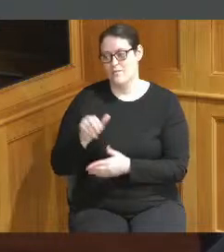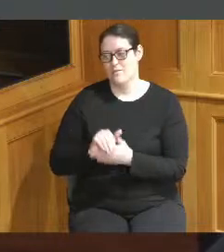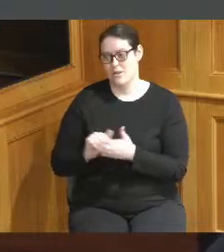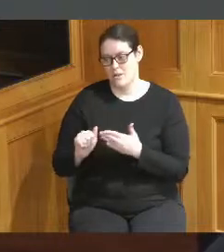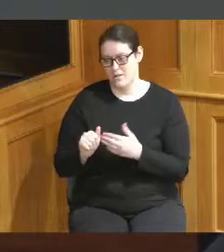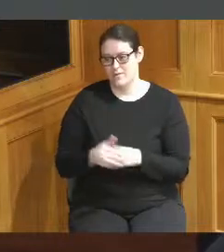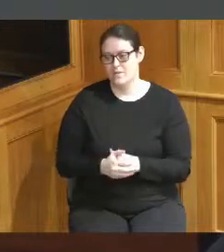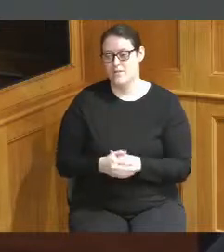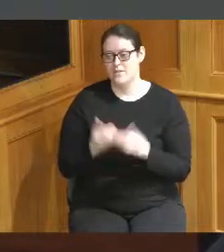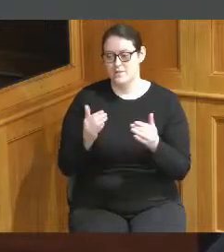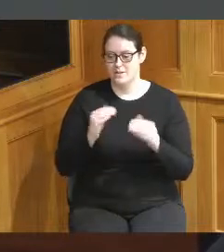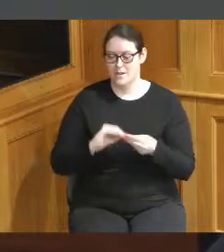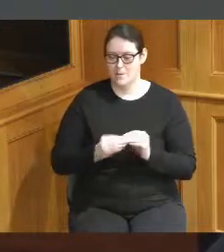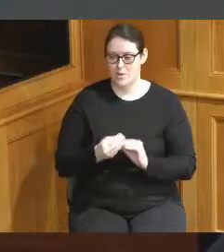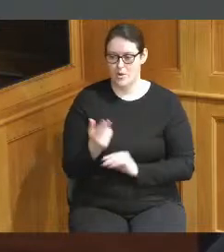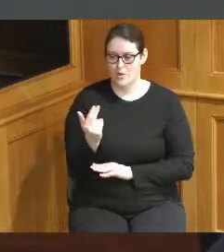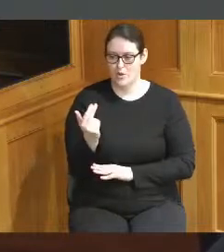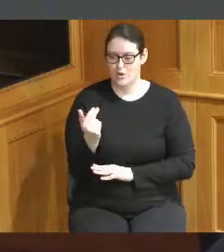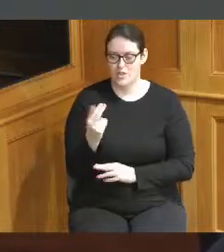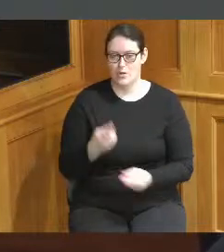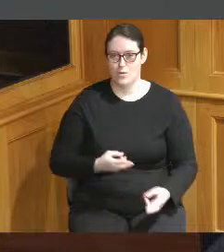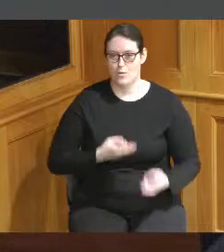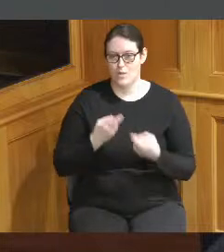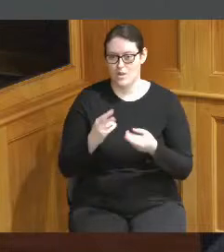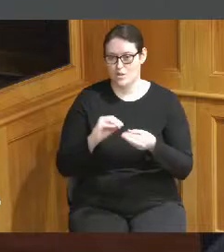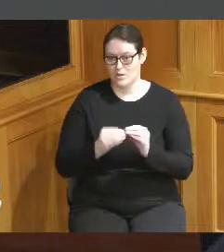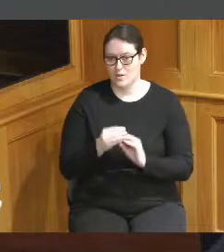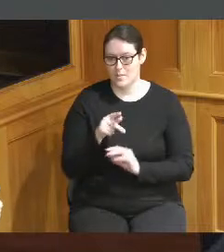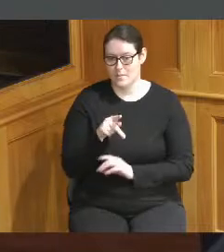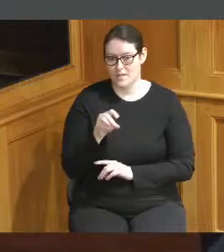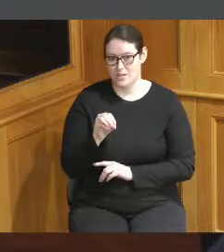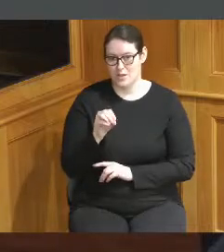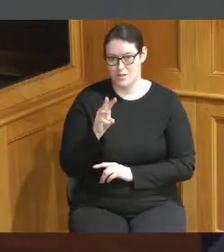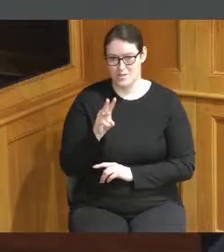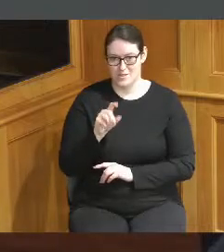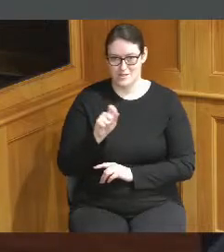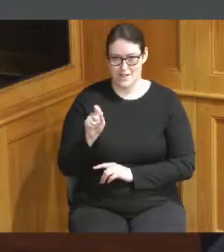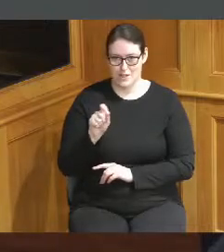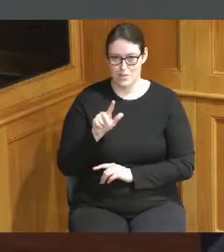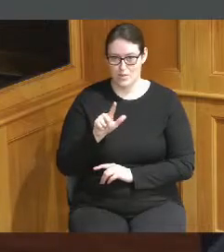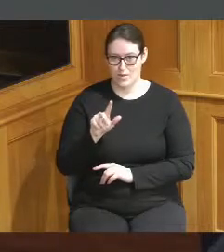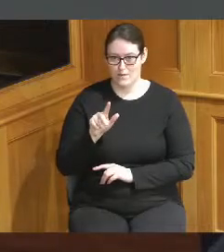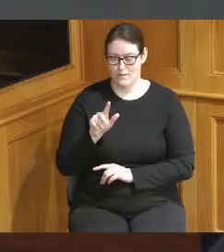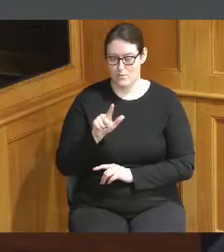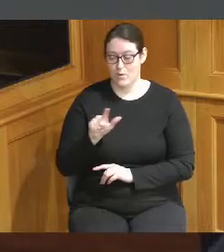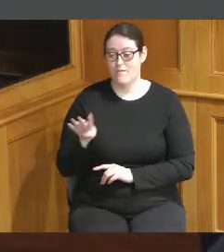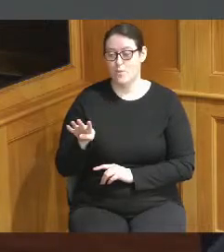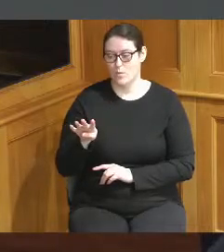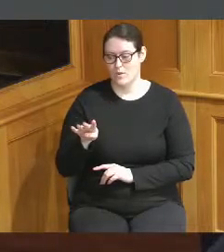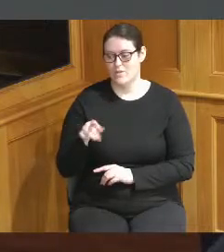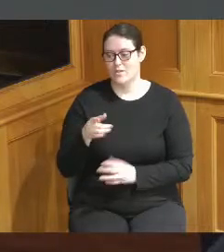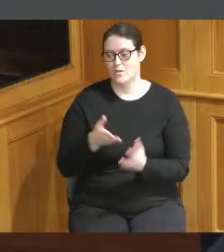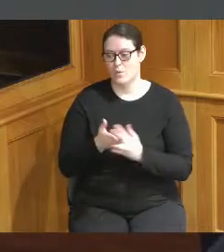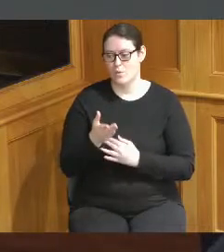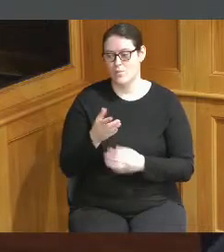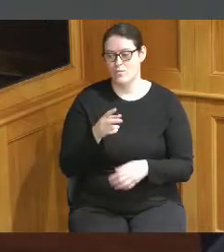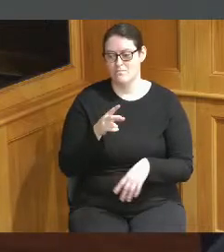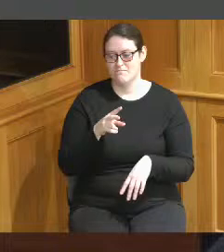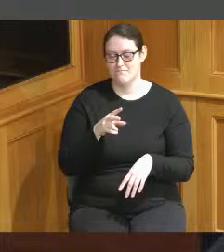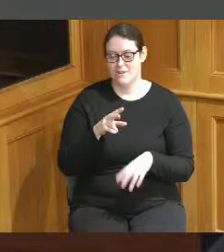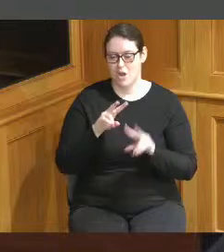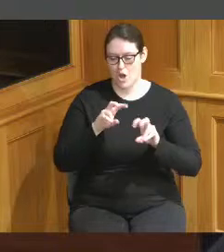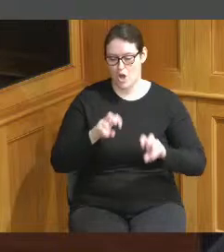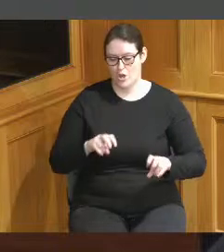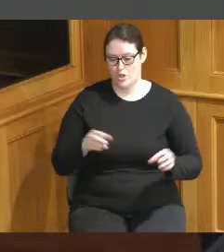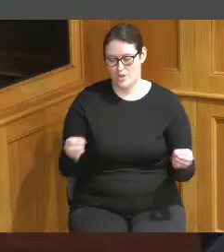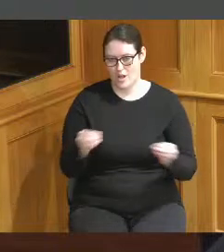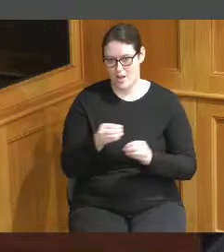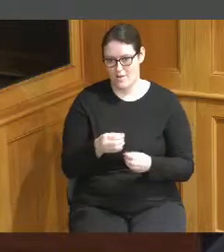love them looking great but I'm more excited about them in a cap and gown so please don't